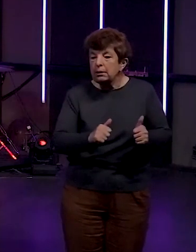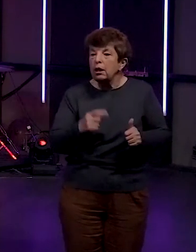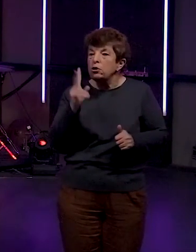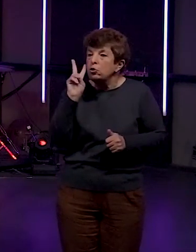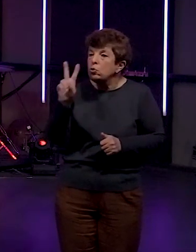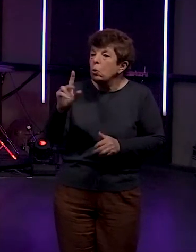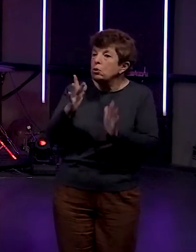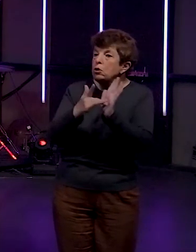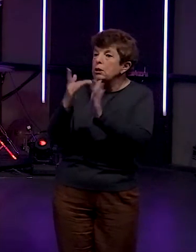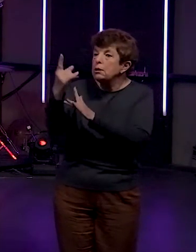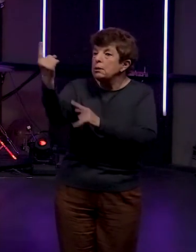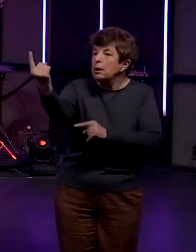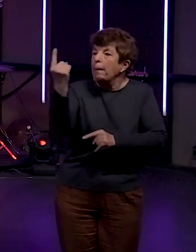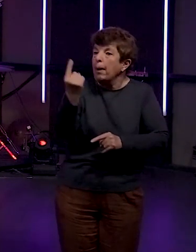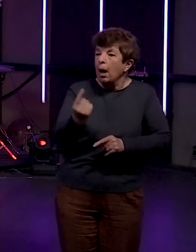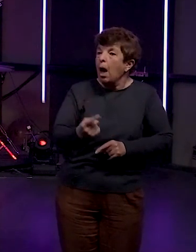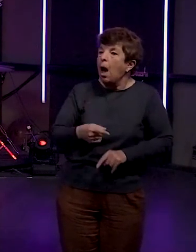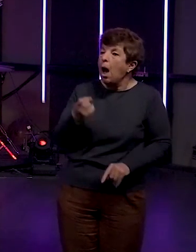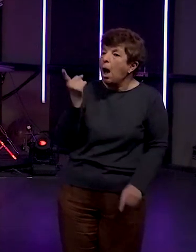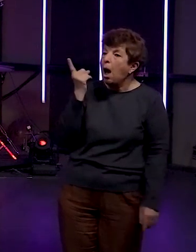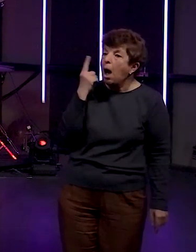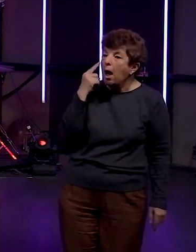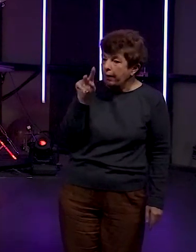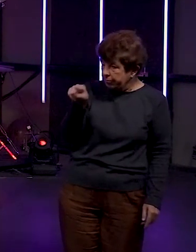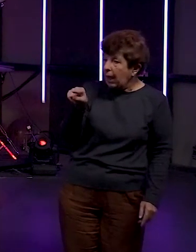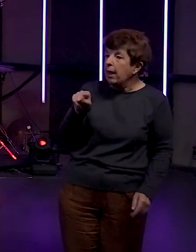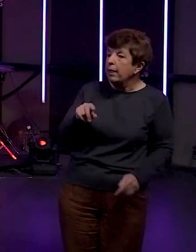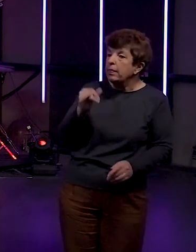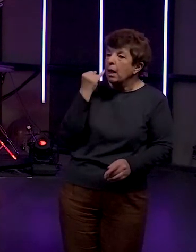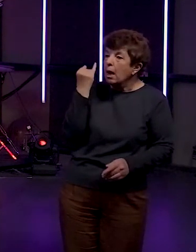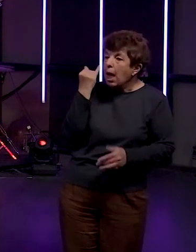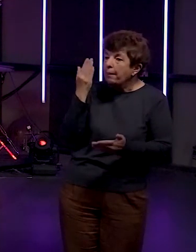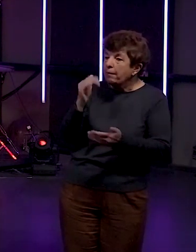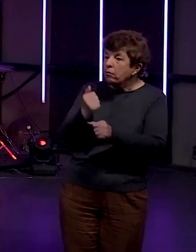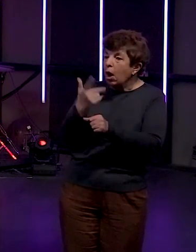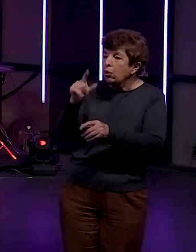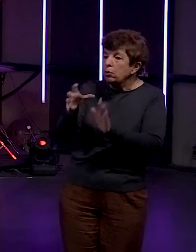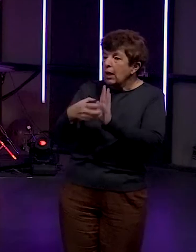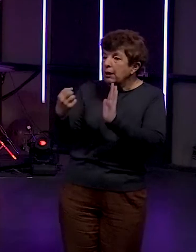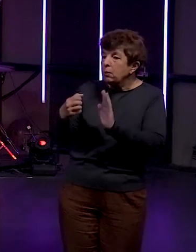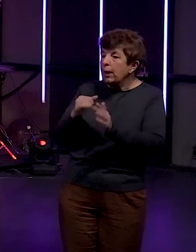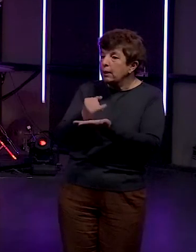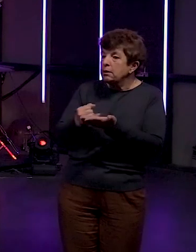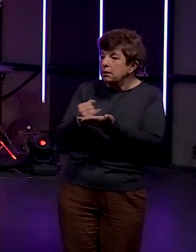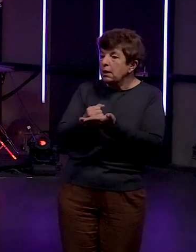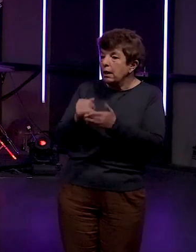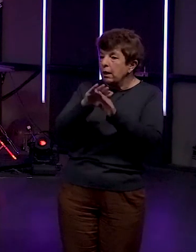toward him and he said look the Lamb of God who takes away the sin of the world"